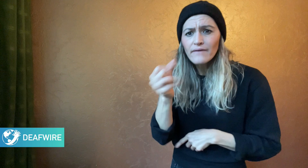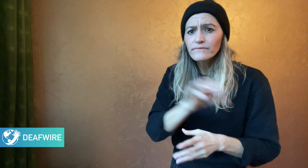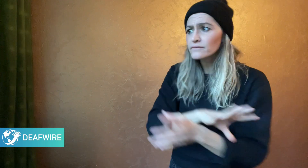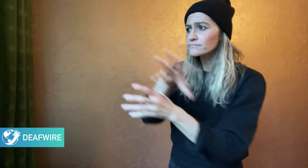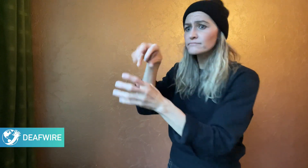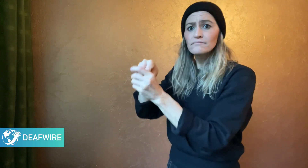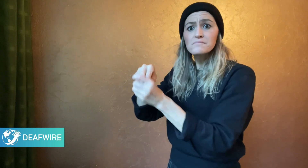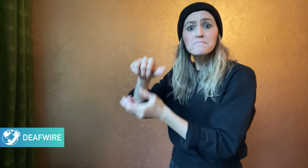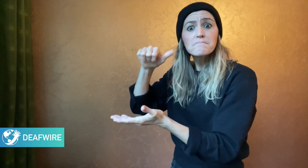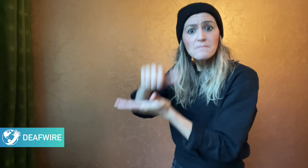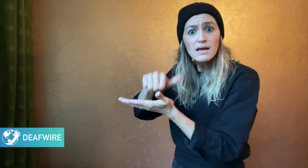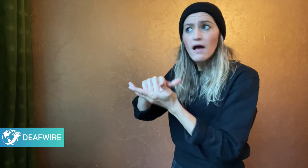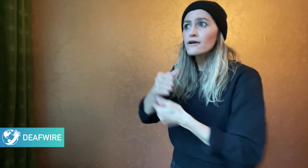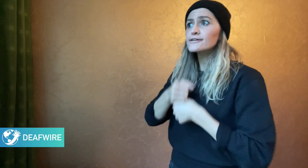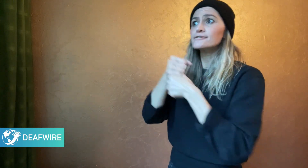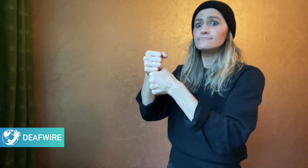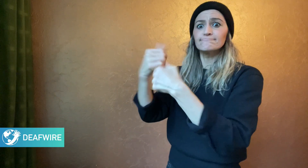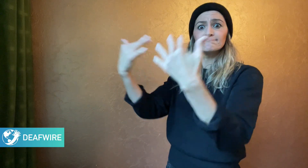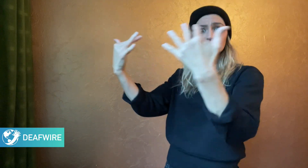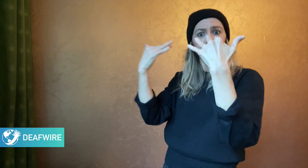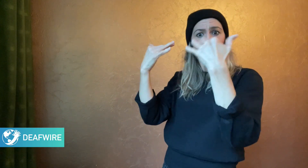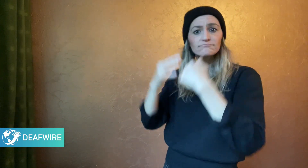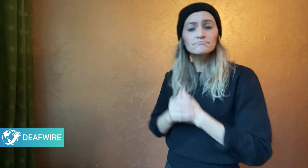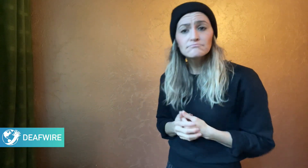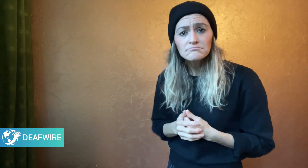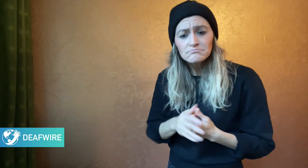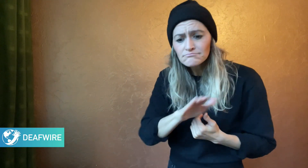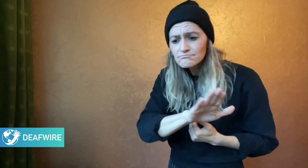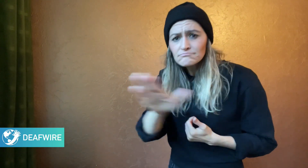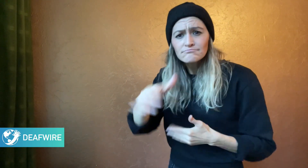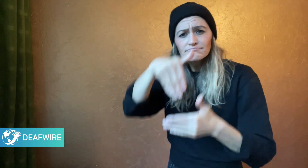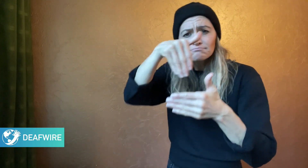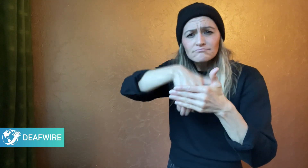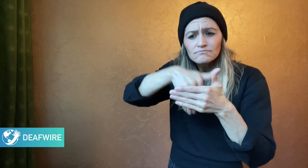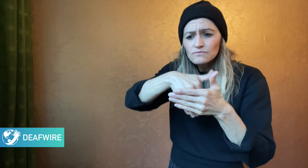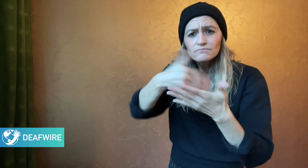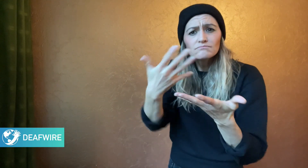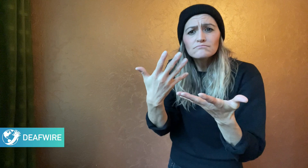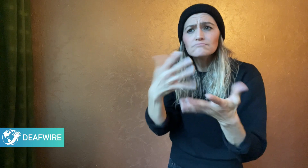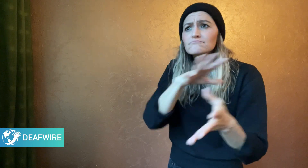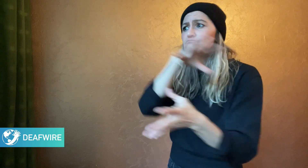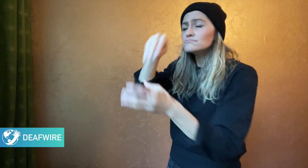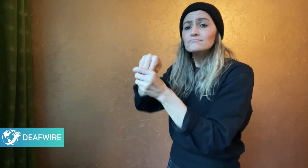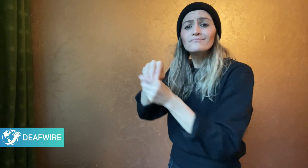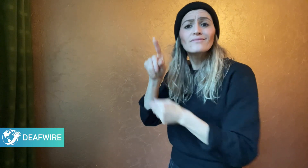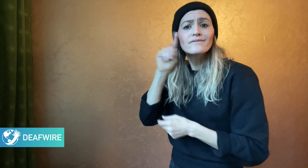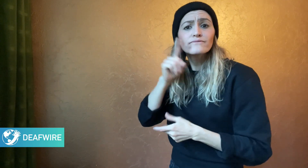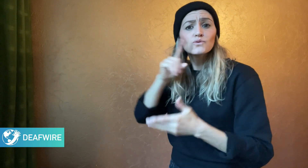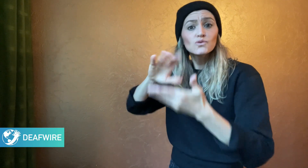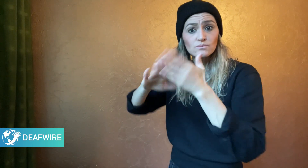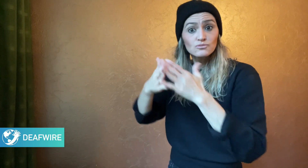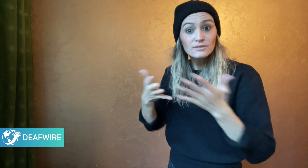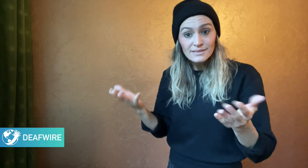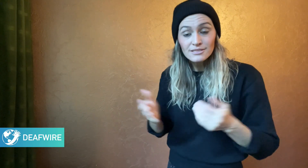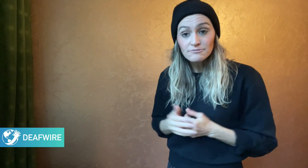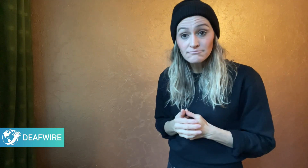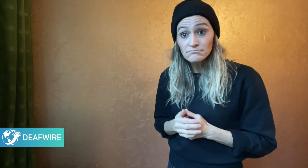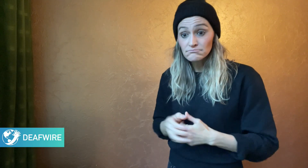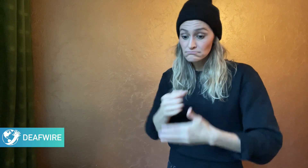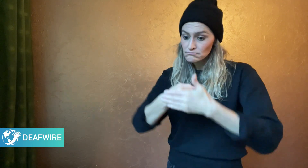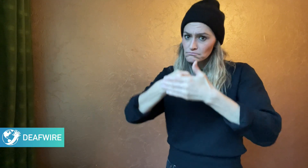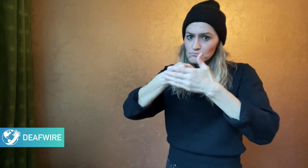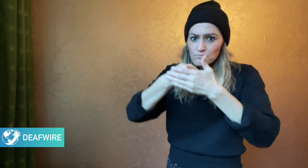and their role in the Deaf community. Being a hearing person